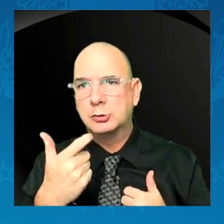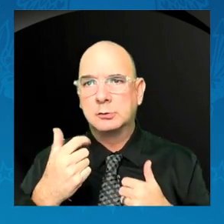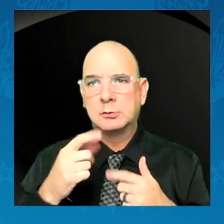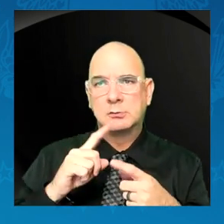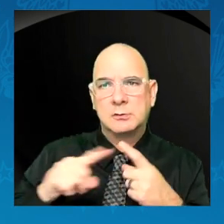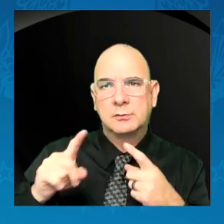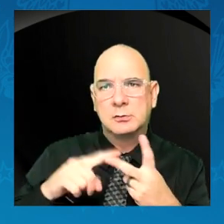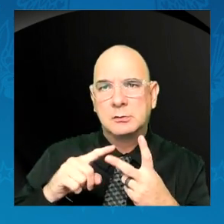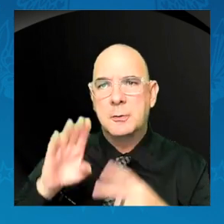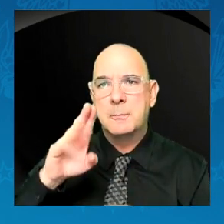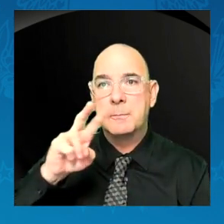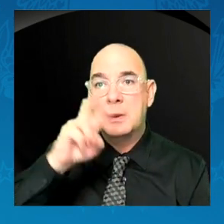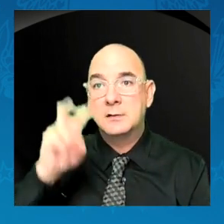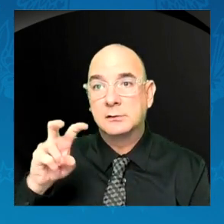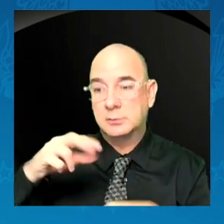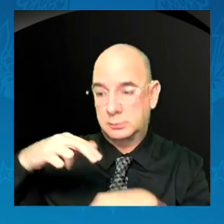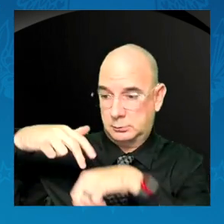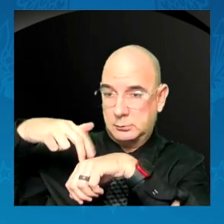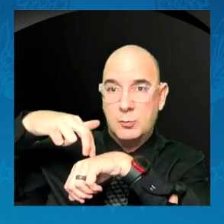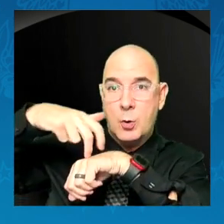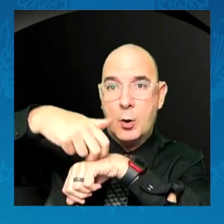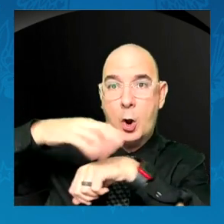But after I woke up and realized what happened,